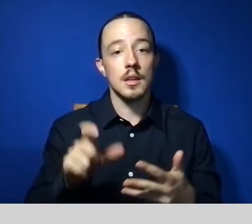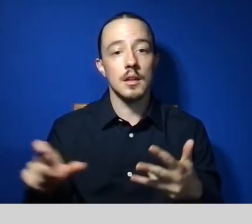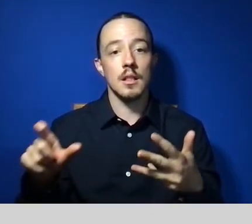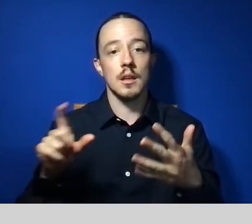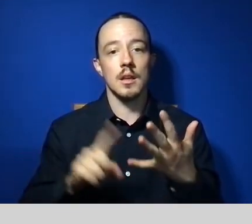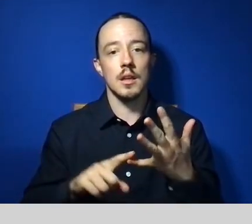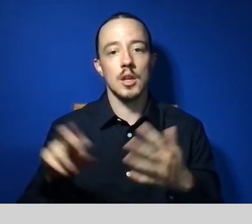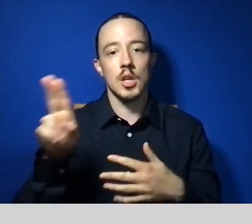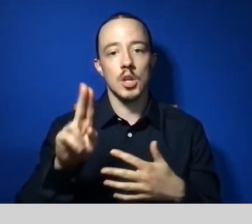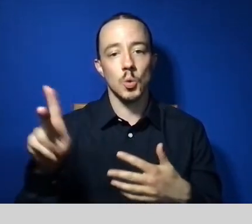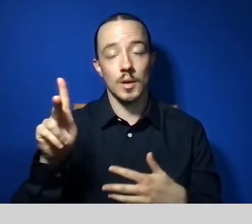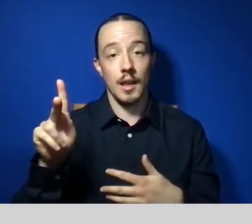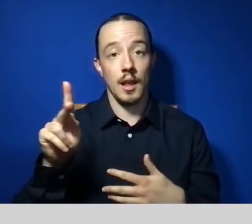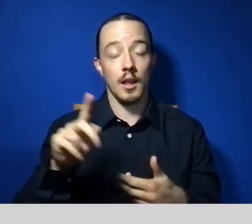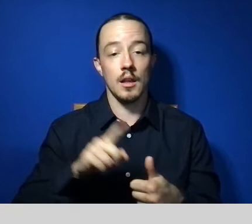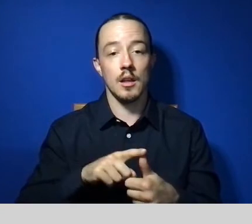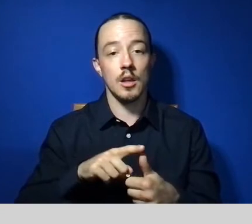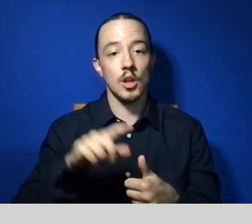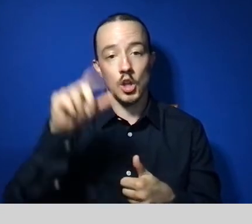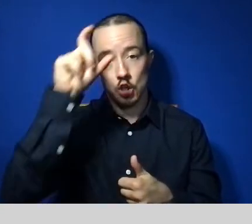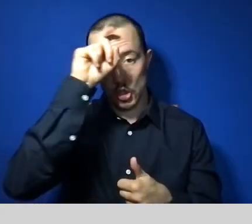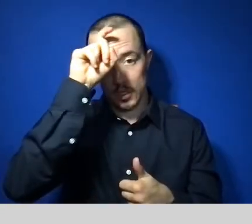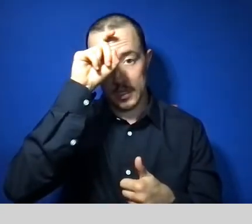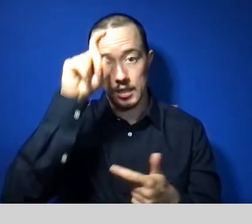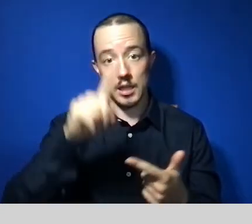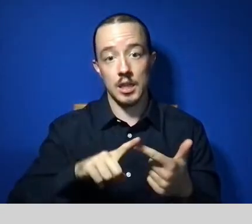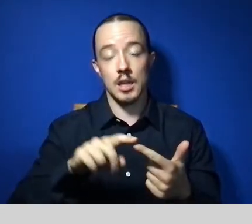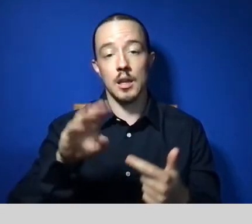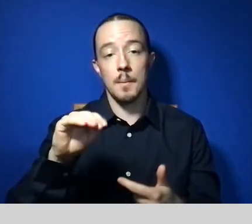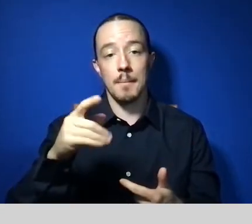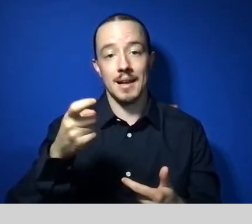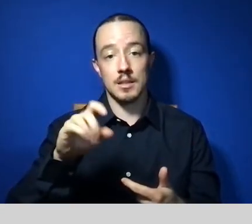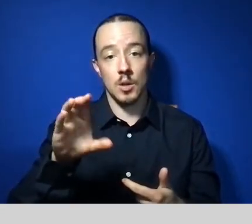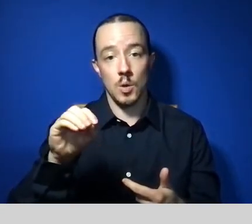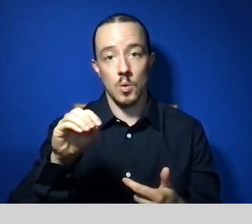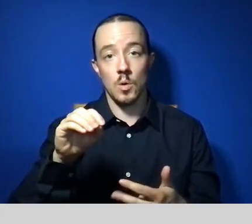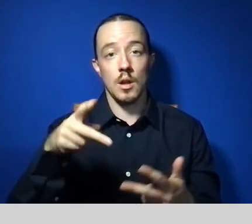and this migrate here, I just changed the United Kingdom.